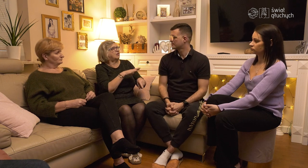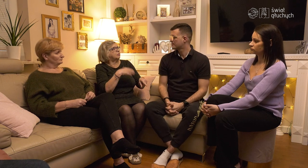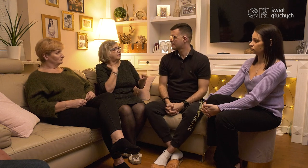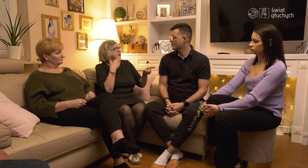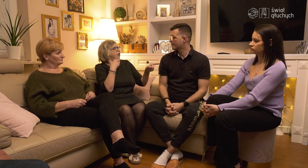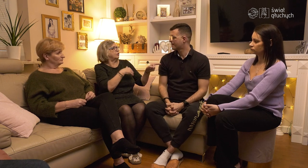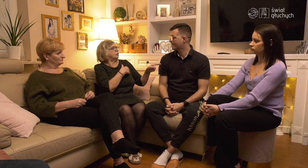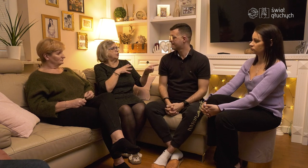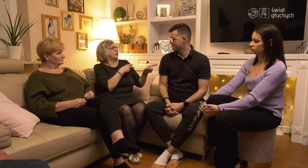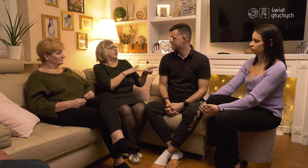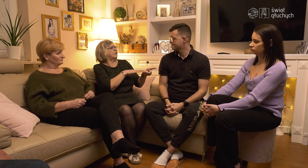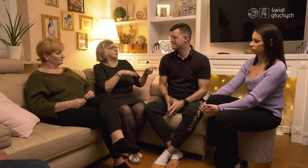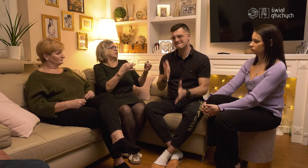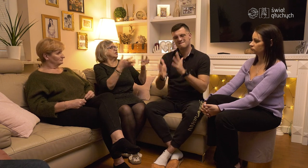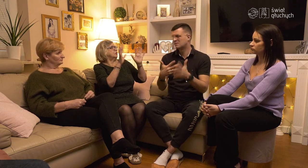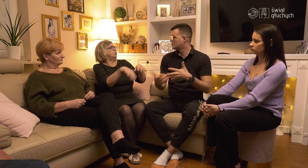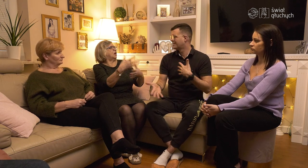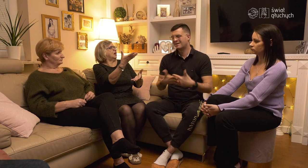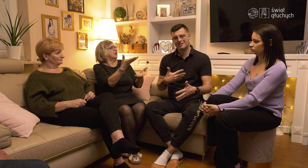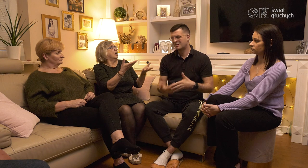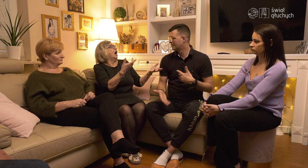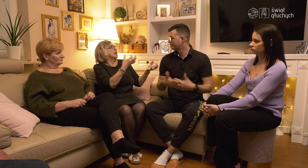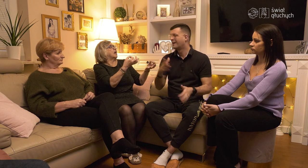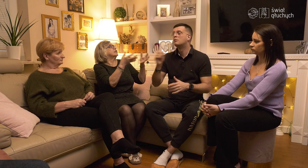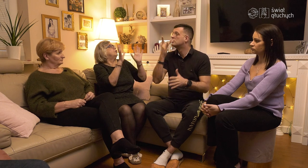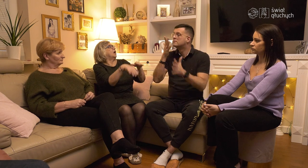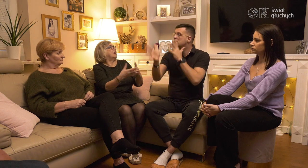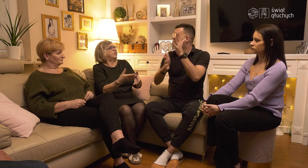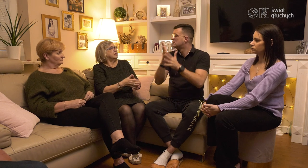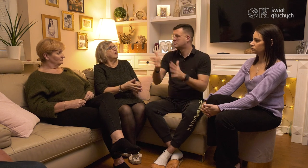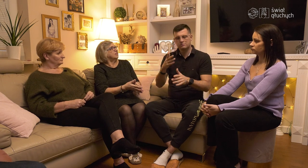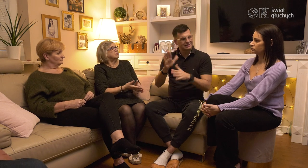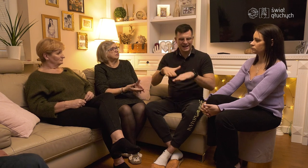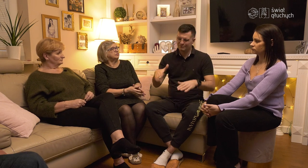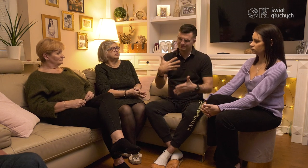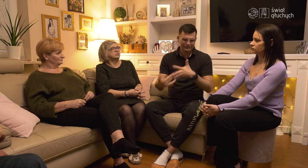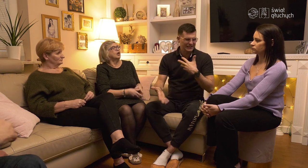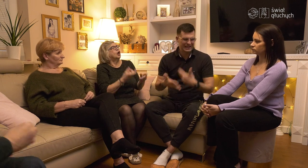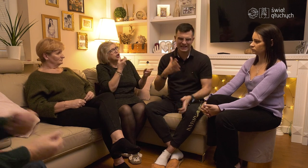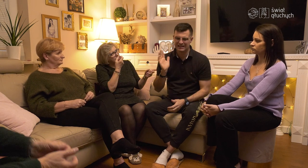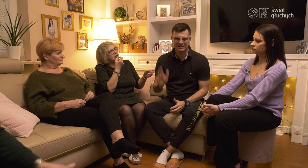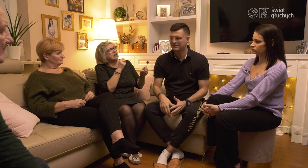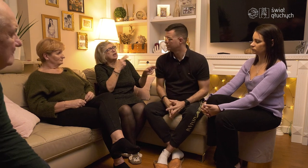[Grażyna]: You did go to Radom after all.... [Rafał]: Yes, but in Radom they were signing poorly even then, very poorly.